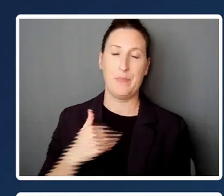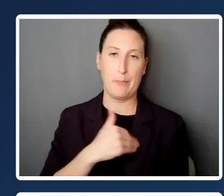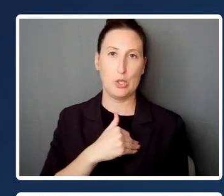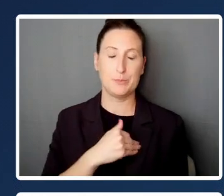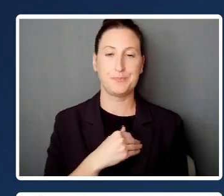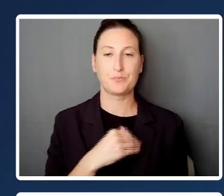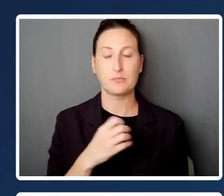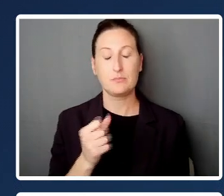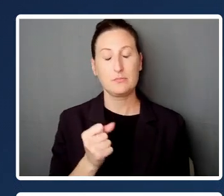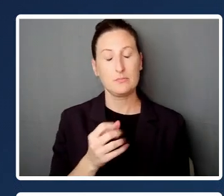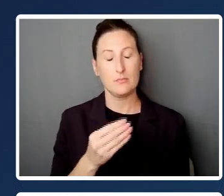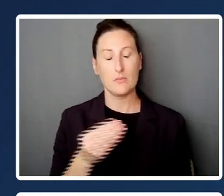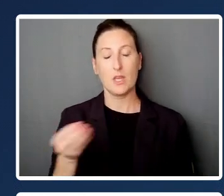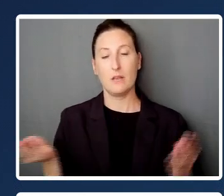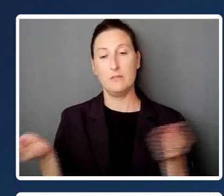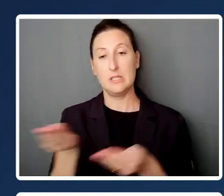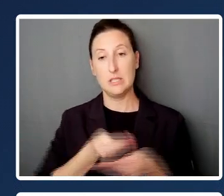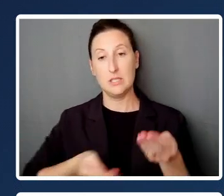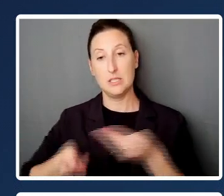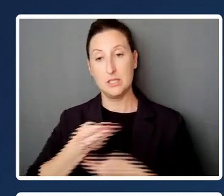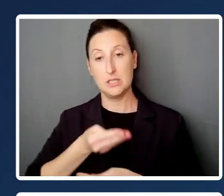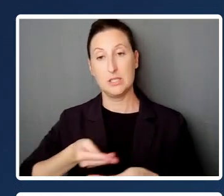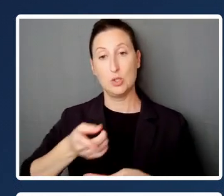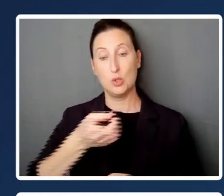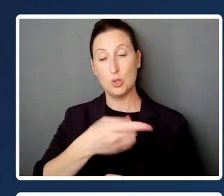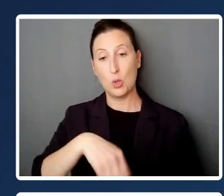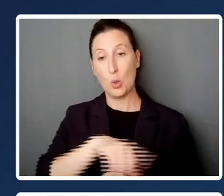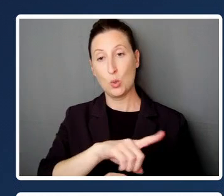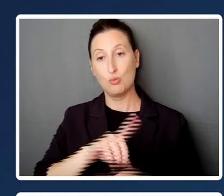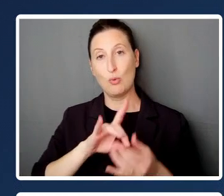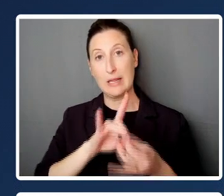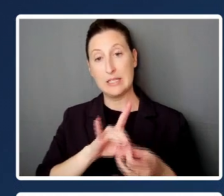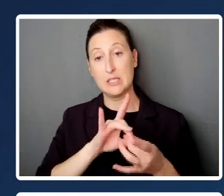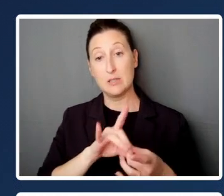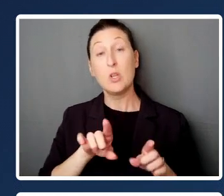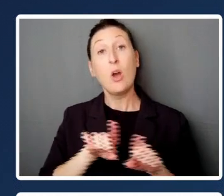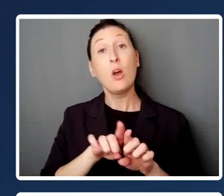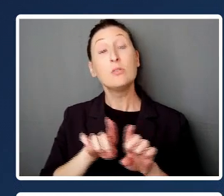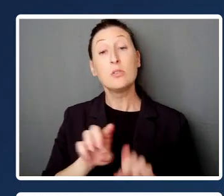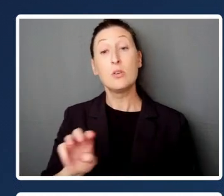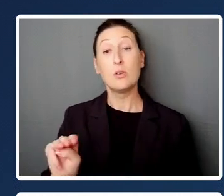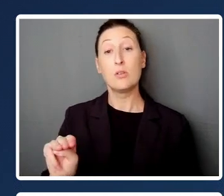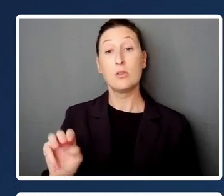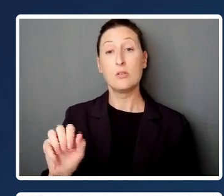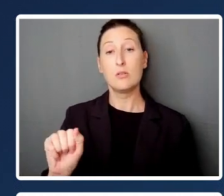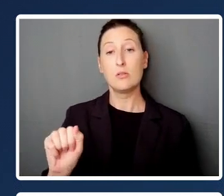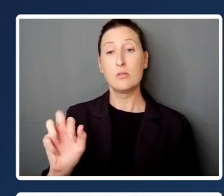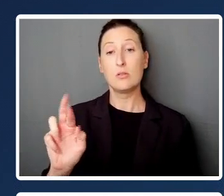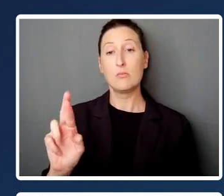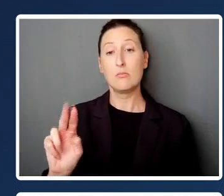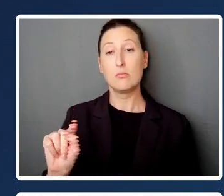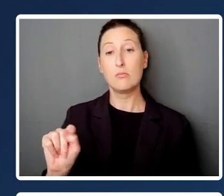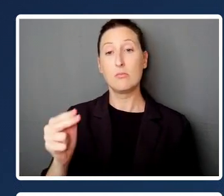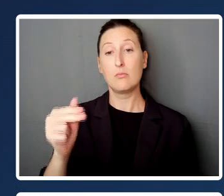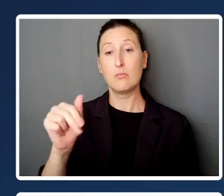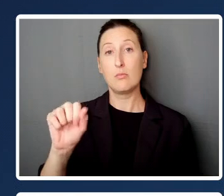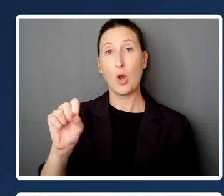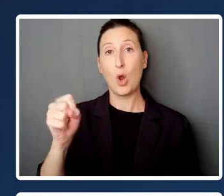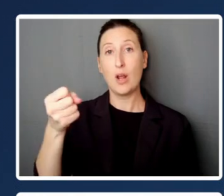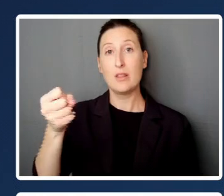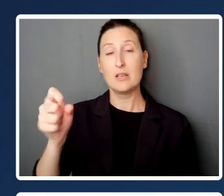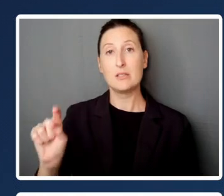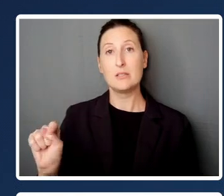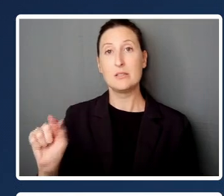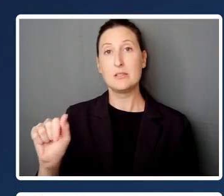then I did mention Martha's Table as our host for the student showcase on December 10, 2022.